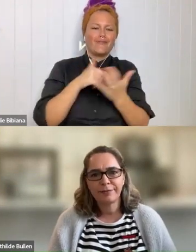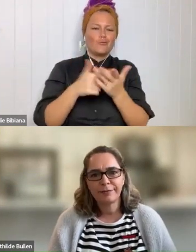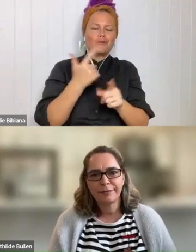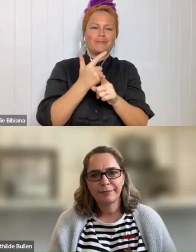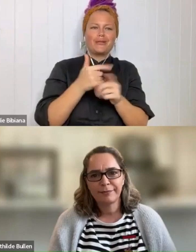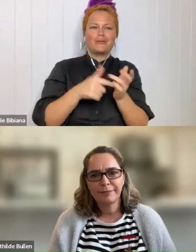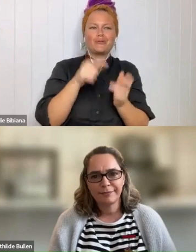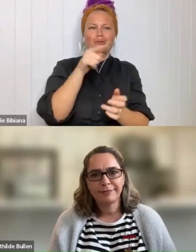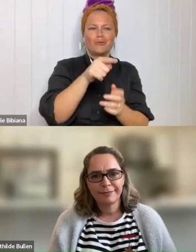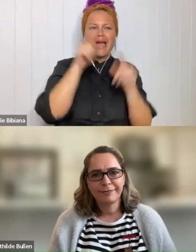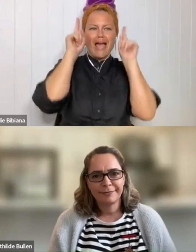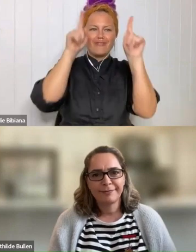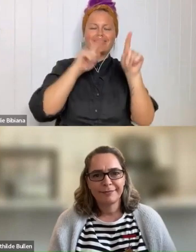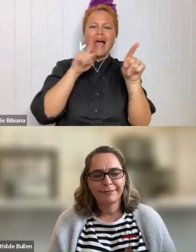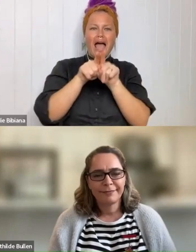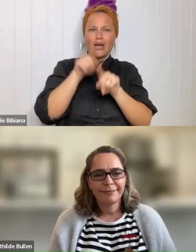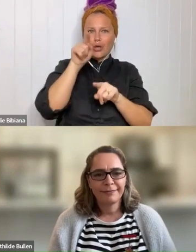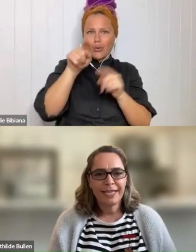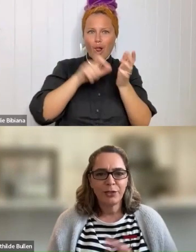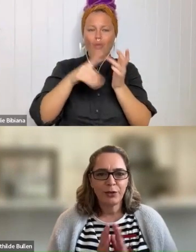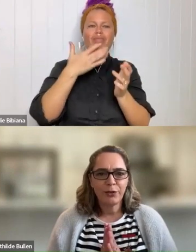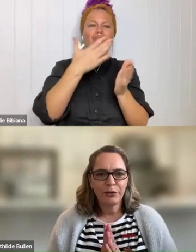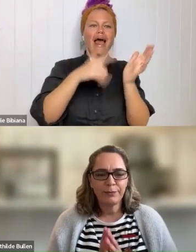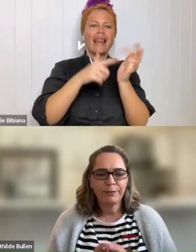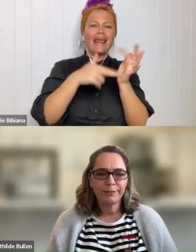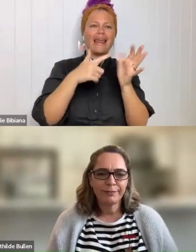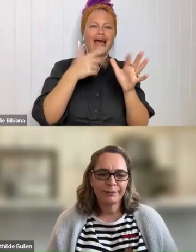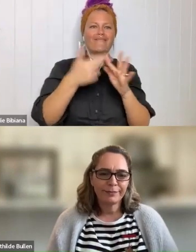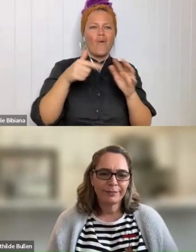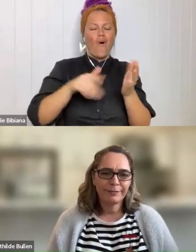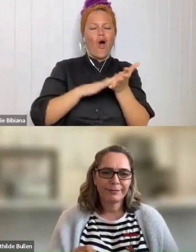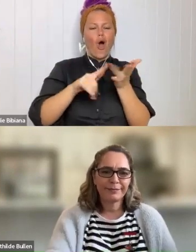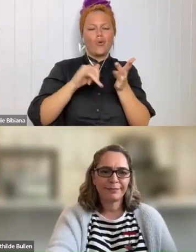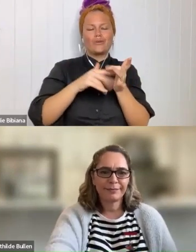And you. Clo. Thanks, Lena for hosting. Thank you.